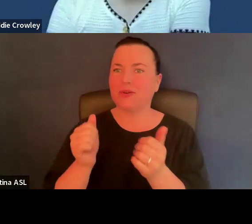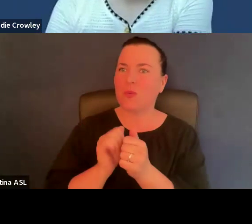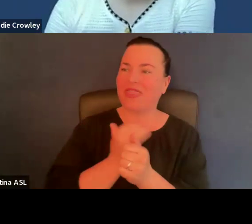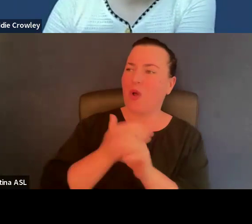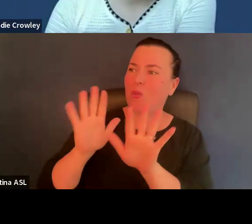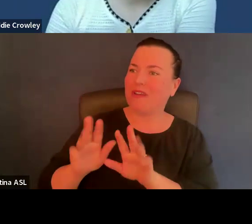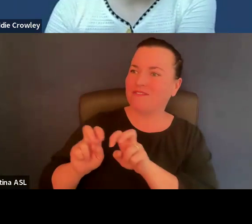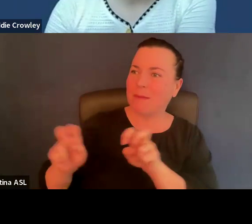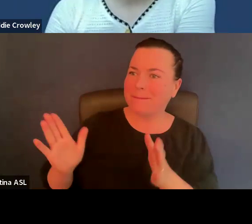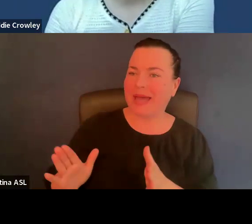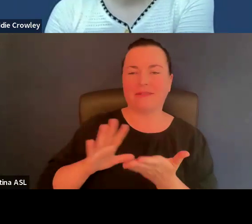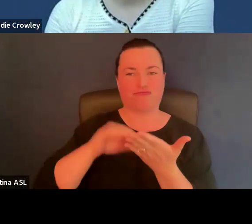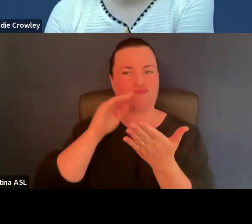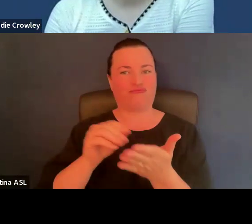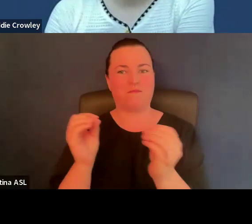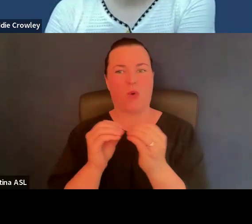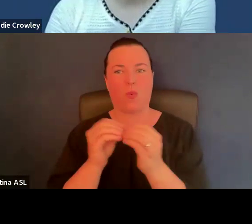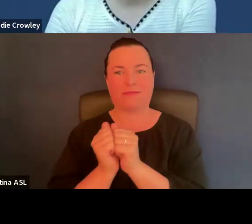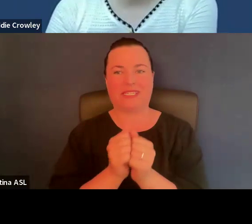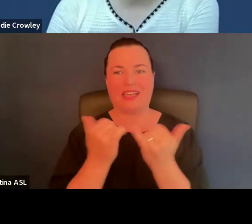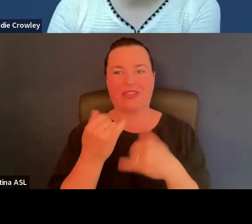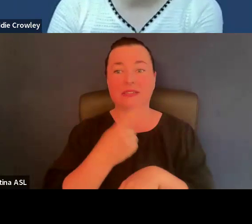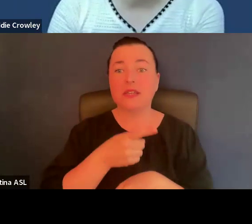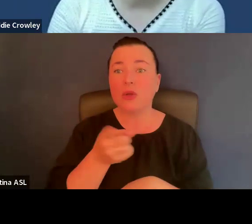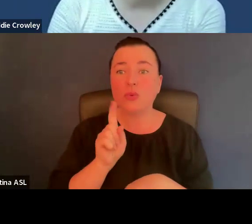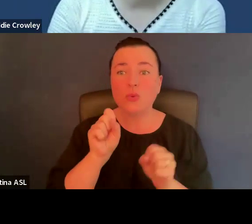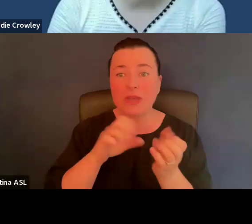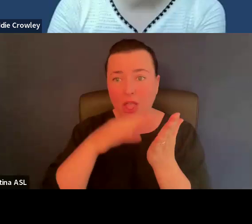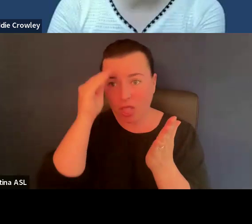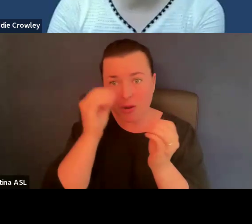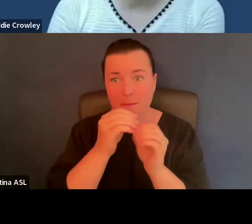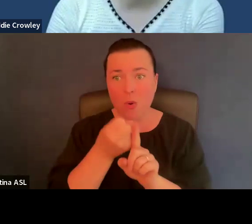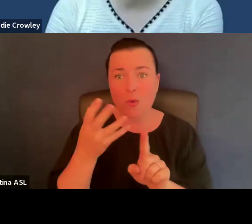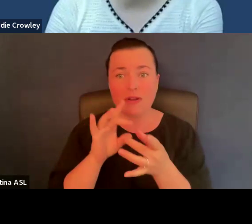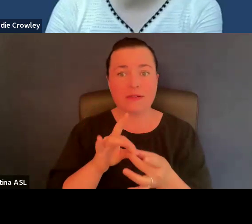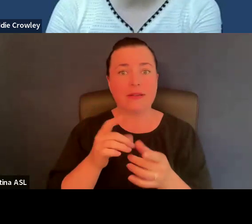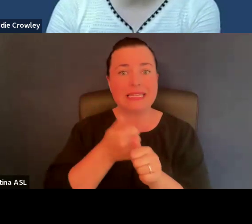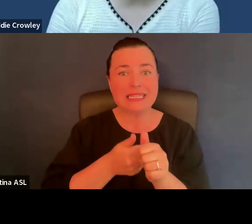You can learn more about the panelists from their bios that we're going to provide a link to in the chat,